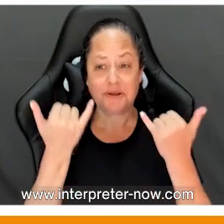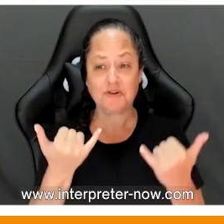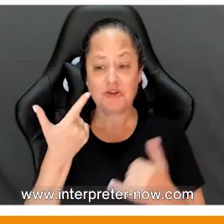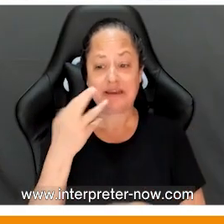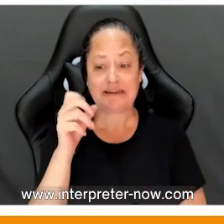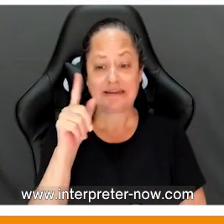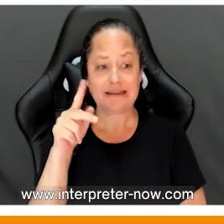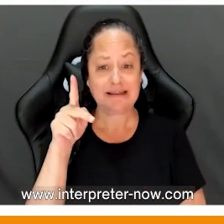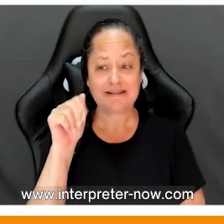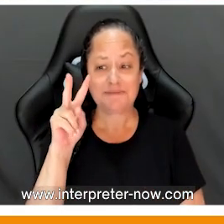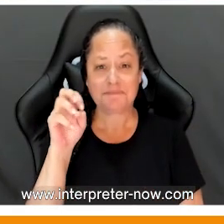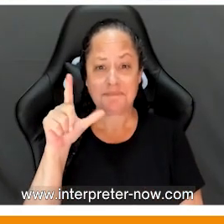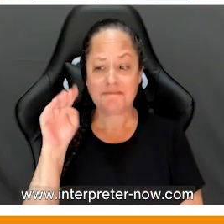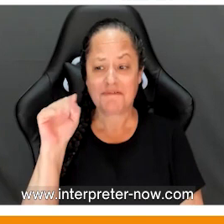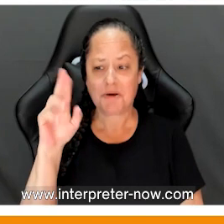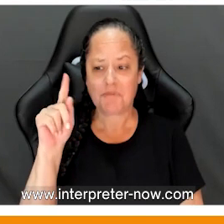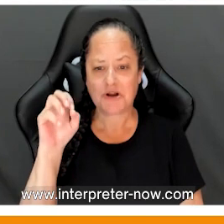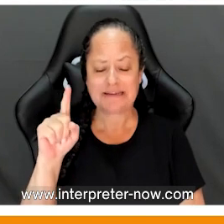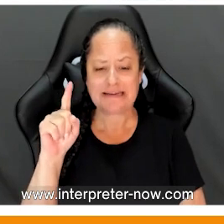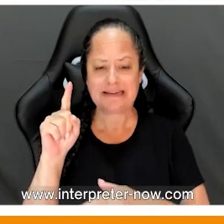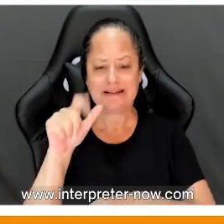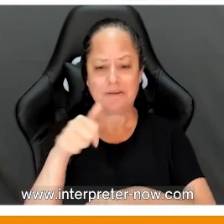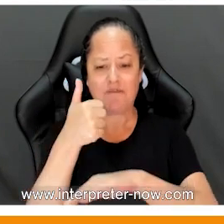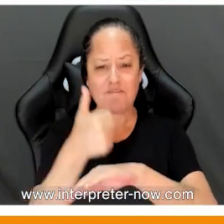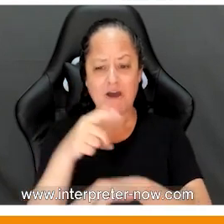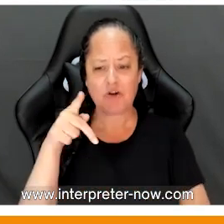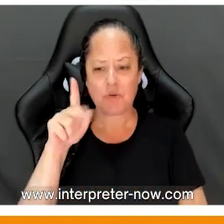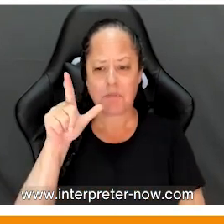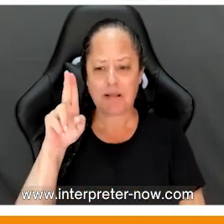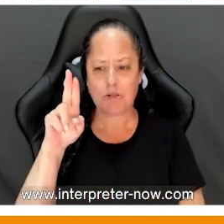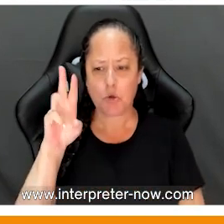Today, our guest is Pabel Martinez, Founder and CEO of Plurawl.